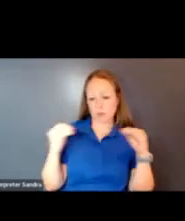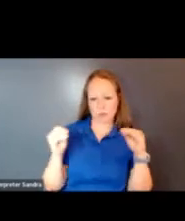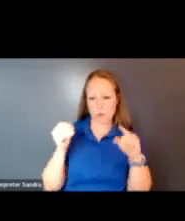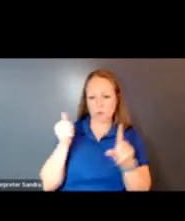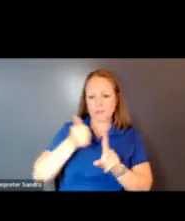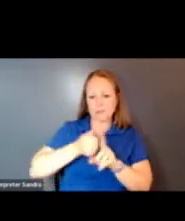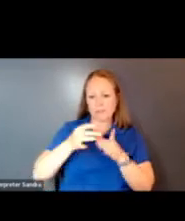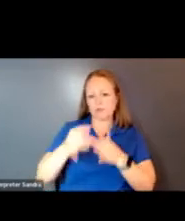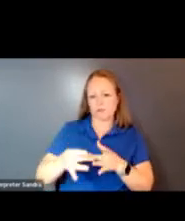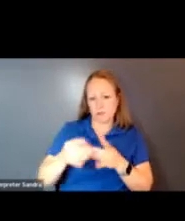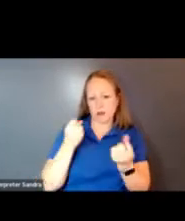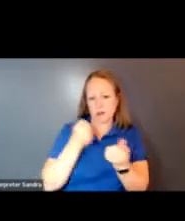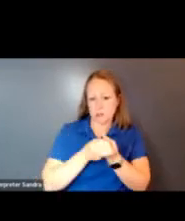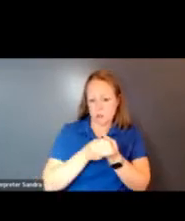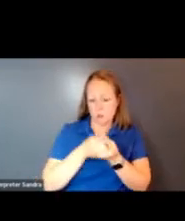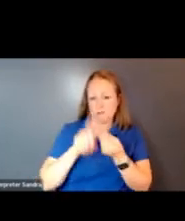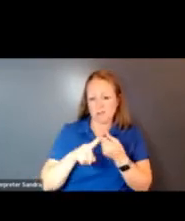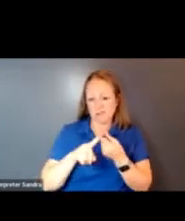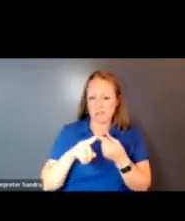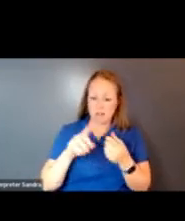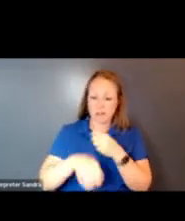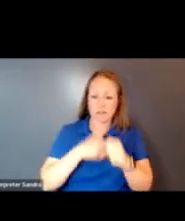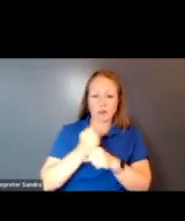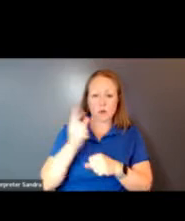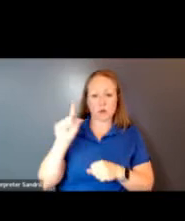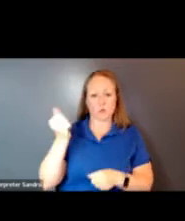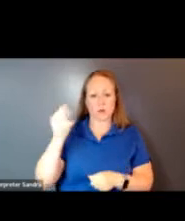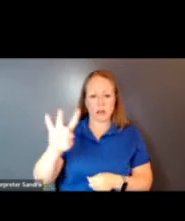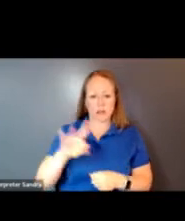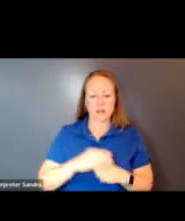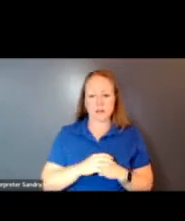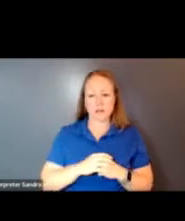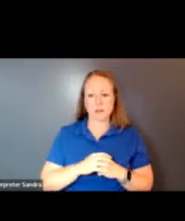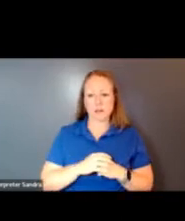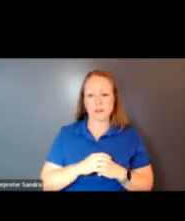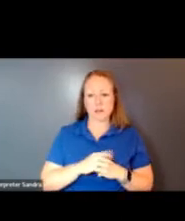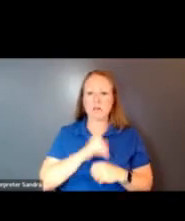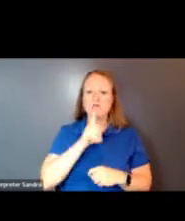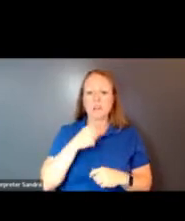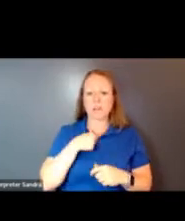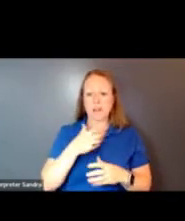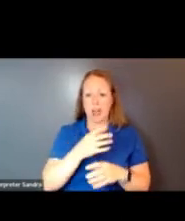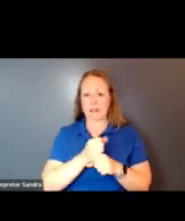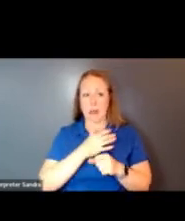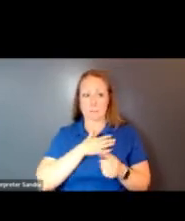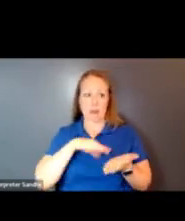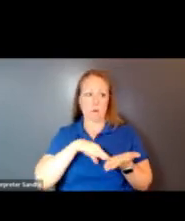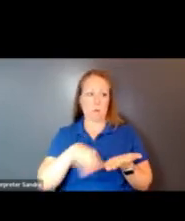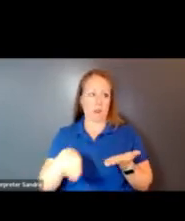until 2018. And I actually guides my waiver about two years